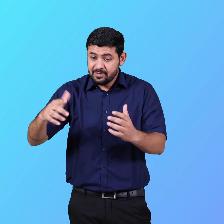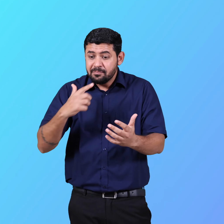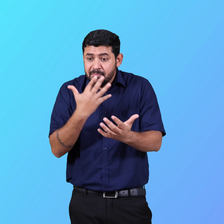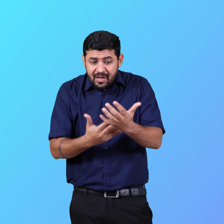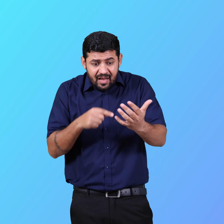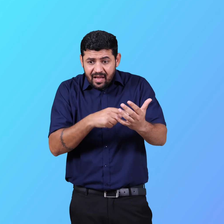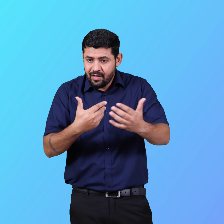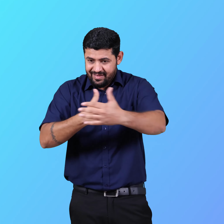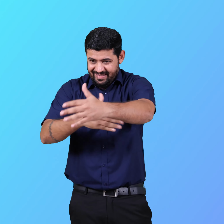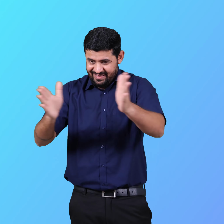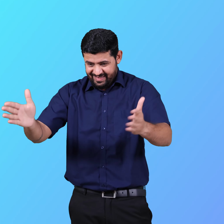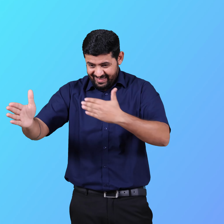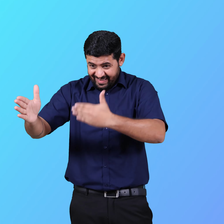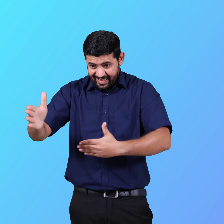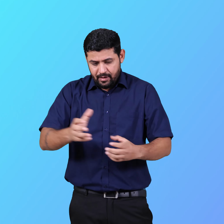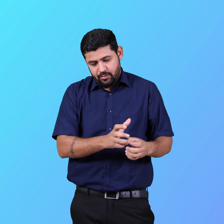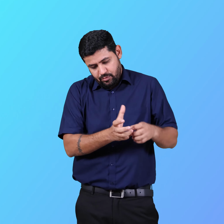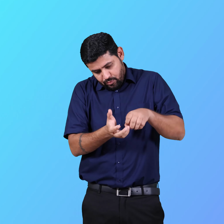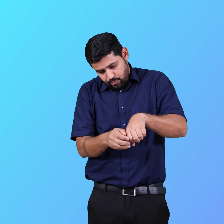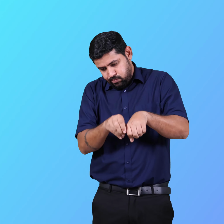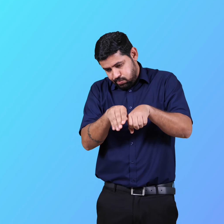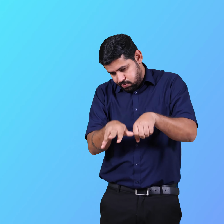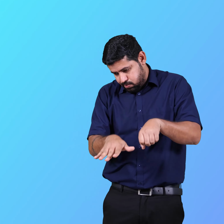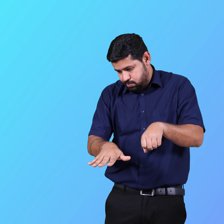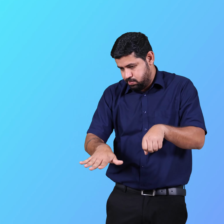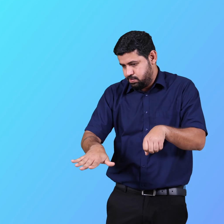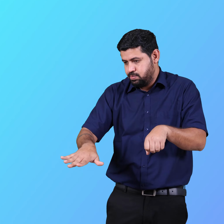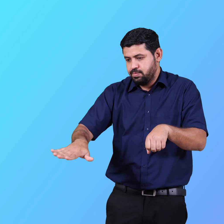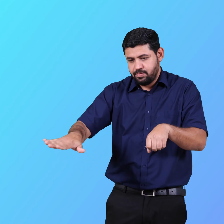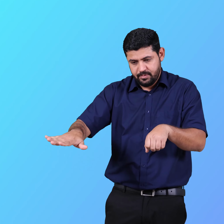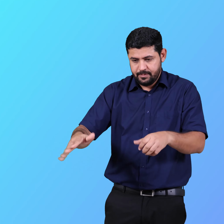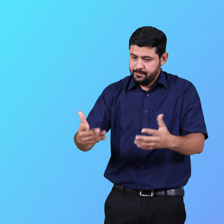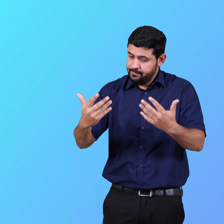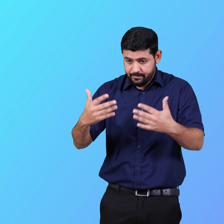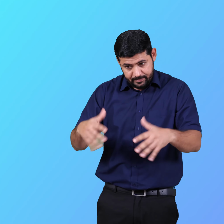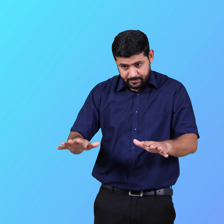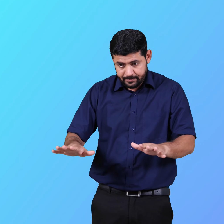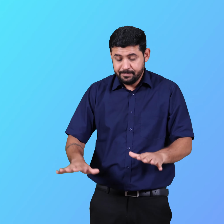He will pour out the rest of the lamb’s blood at the base of the altar.